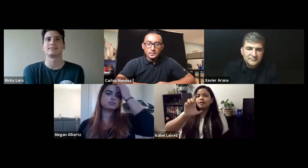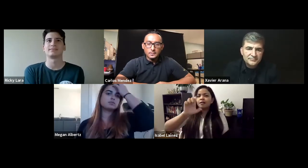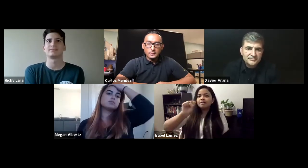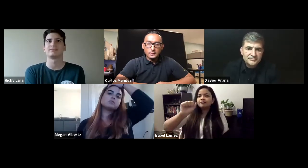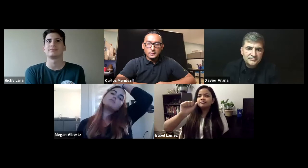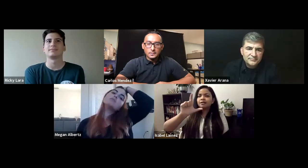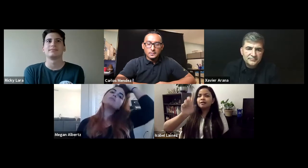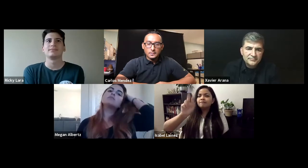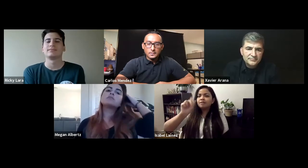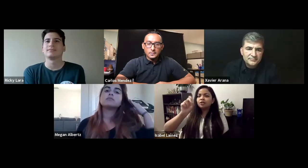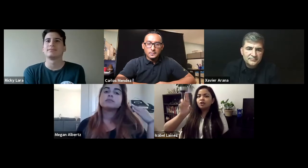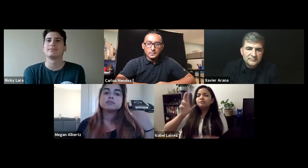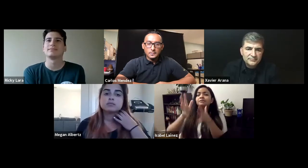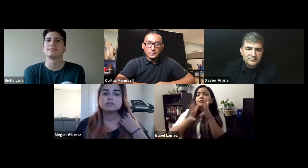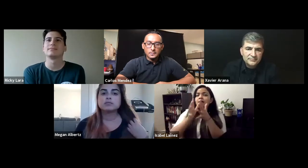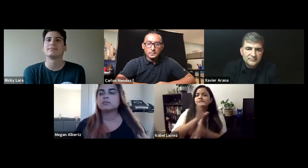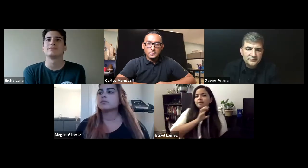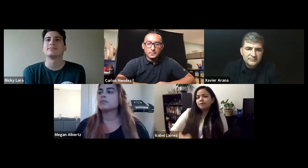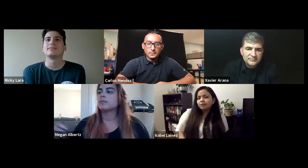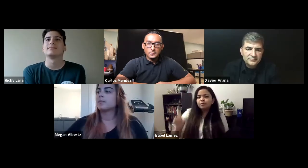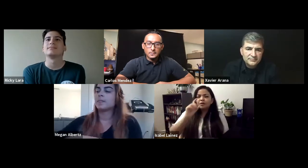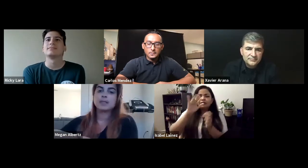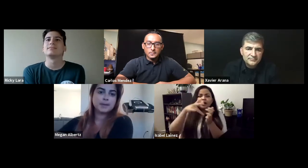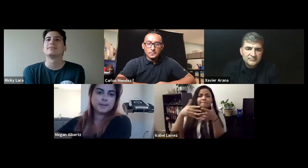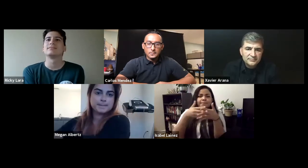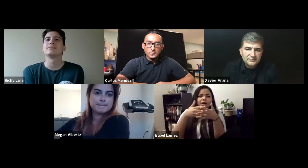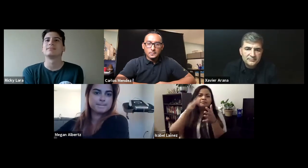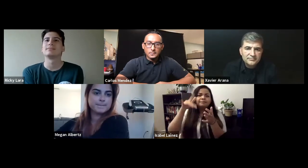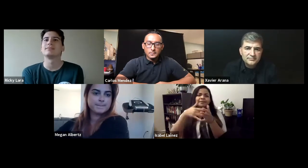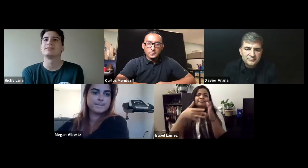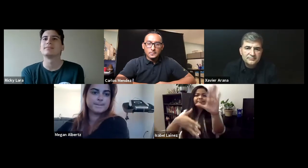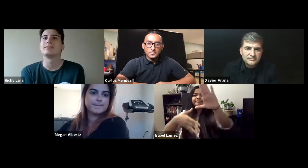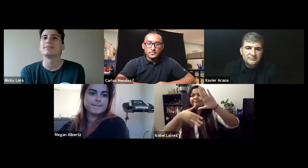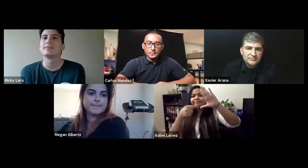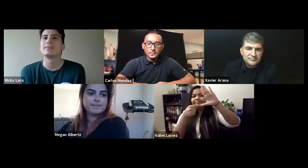Anyway, um, I'm from El Salvador.